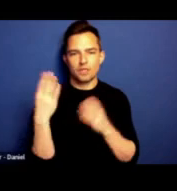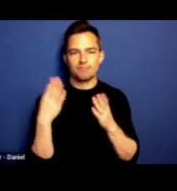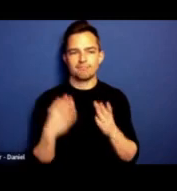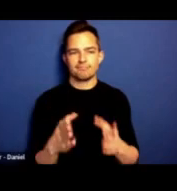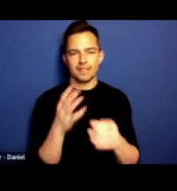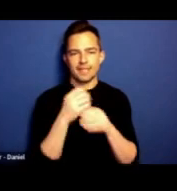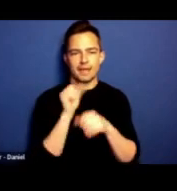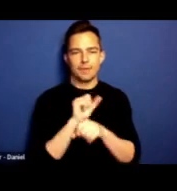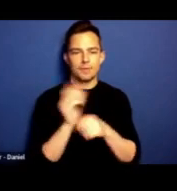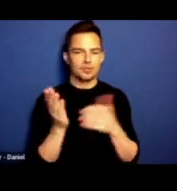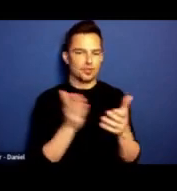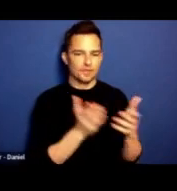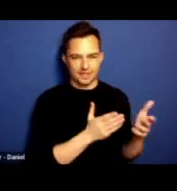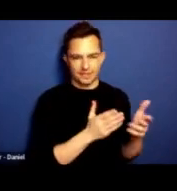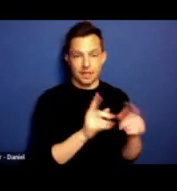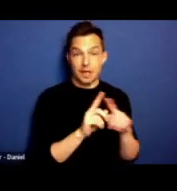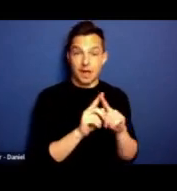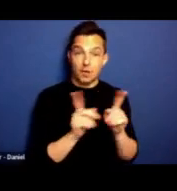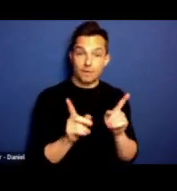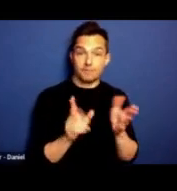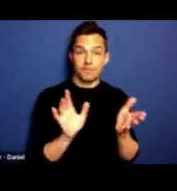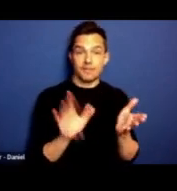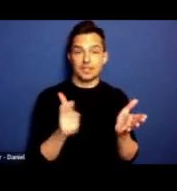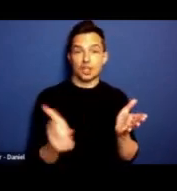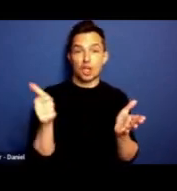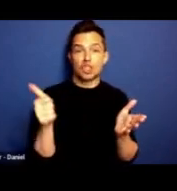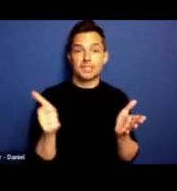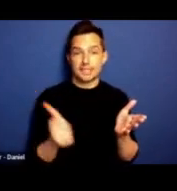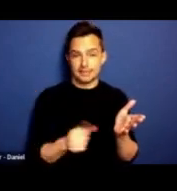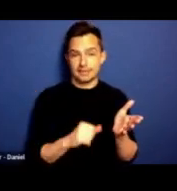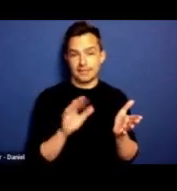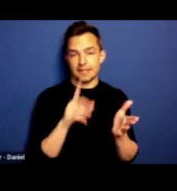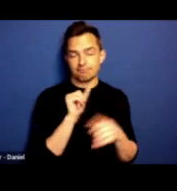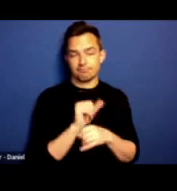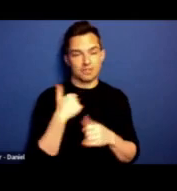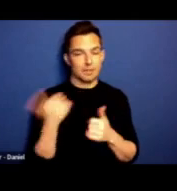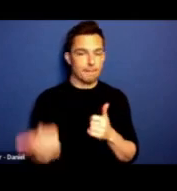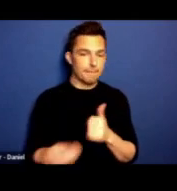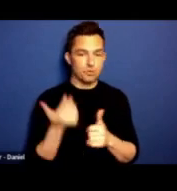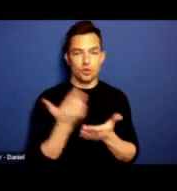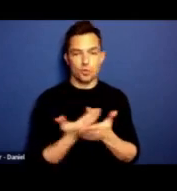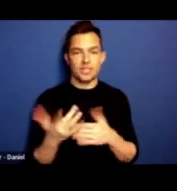services. However, it's the largest and it truly has the most resources to provide to job